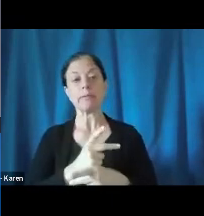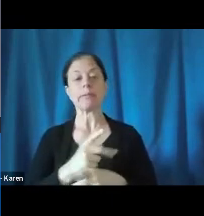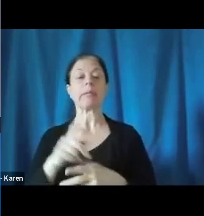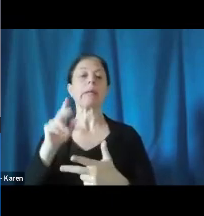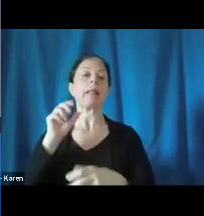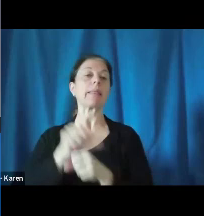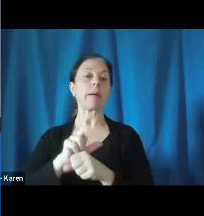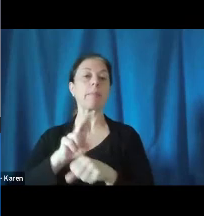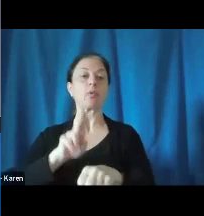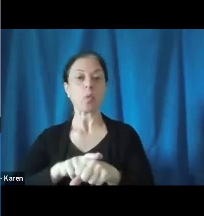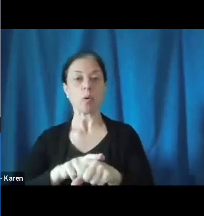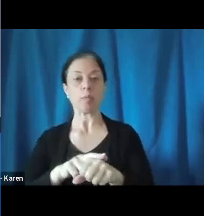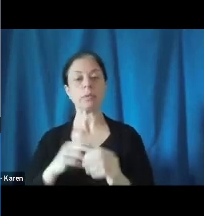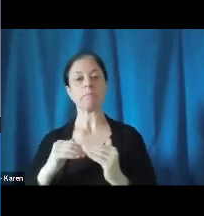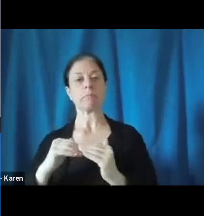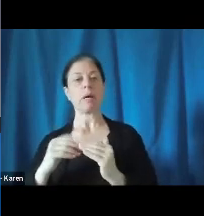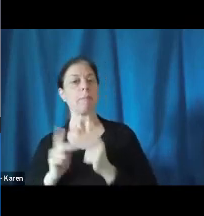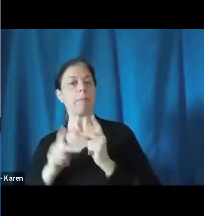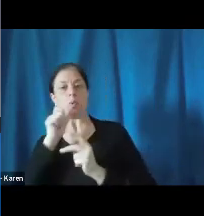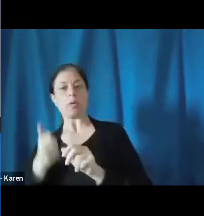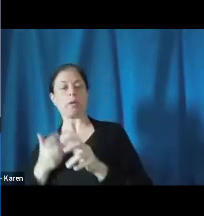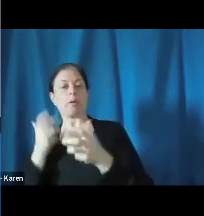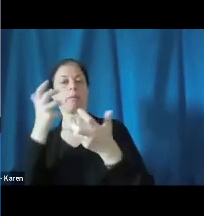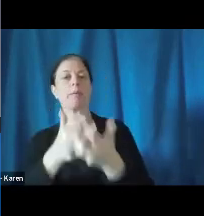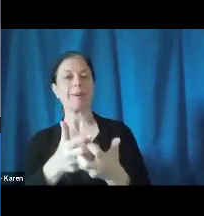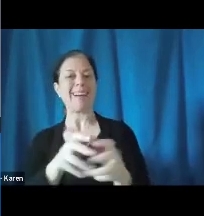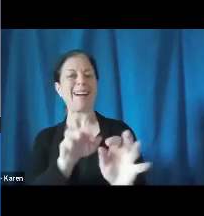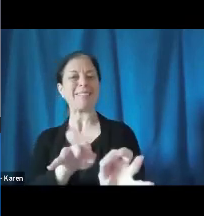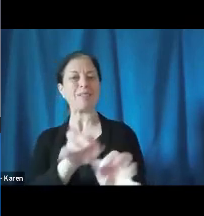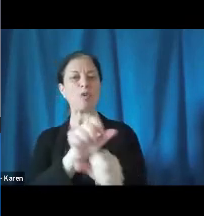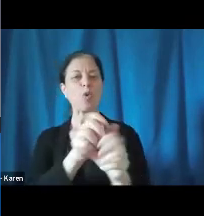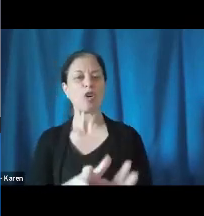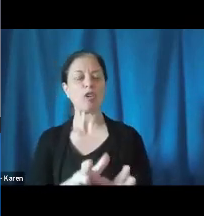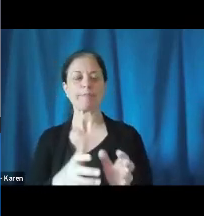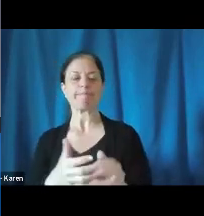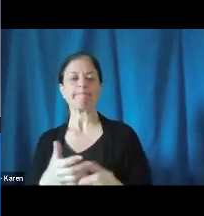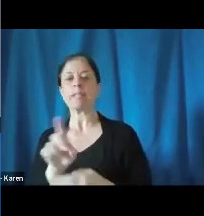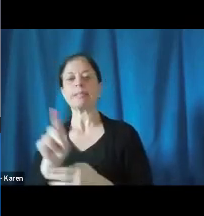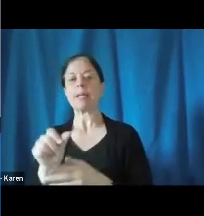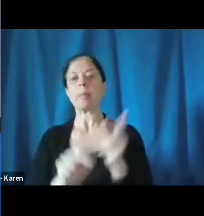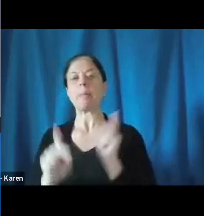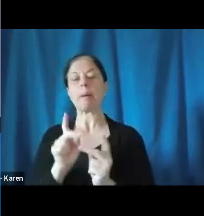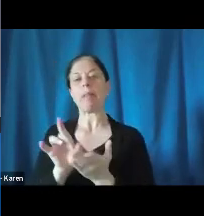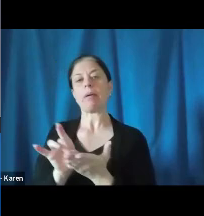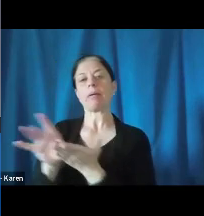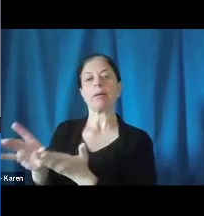world, as societies industrialized, productivity and labor norms